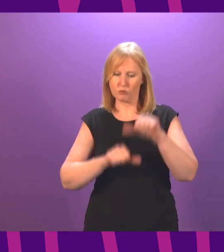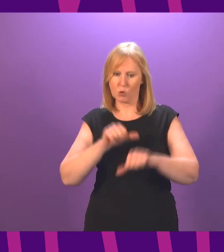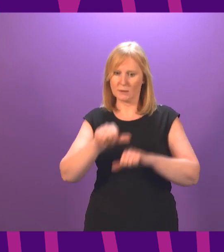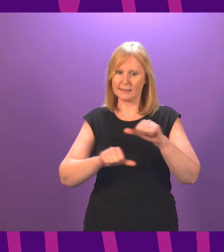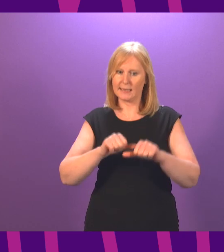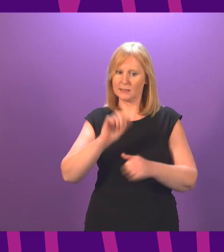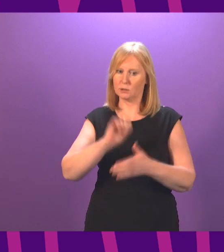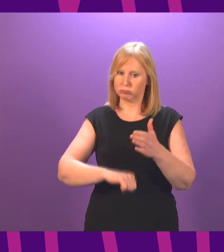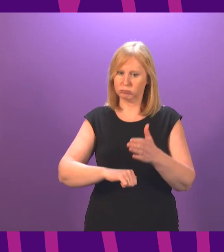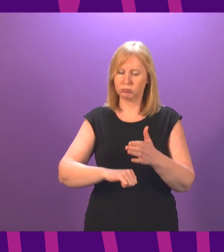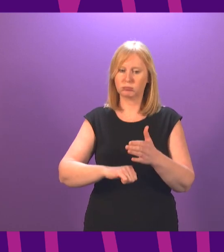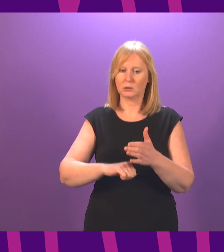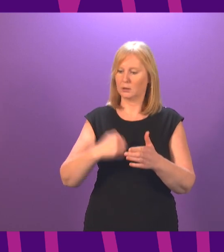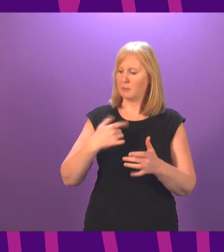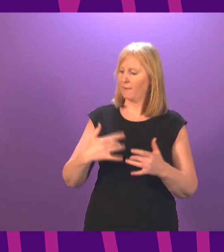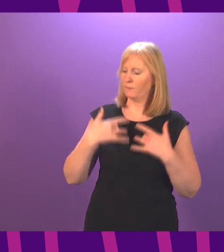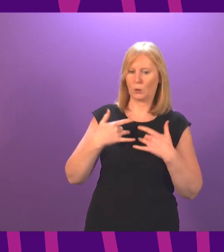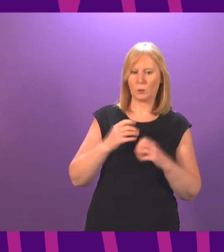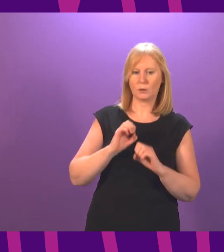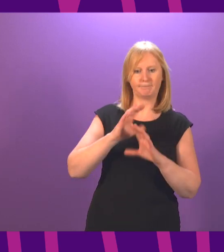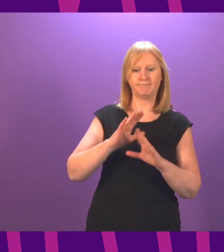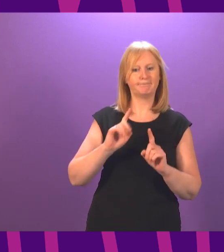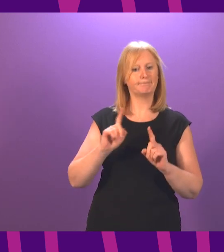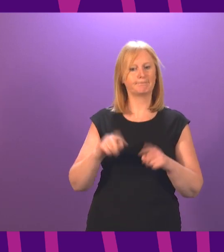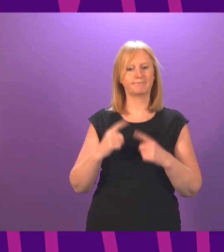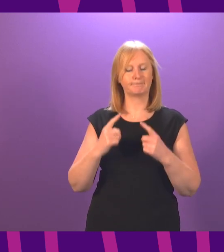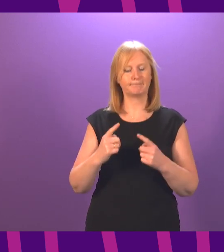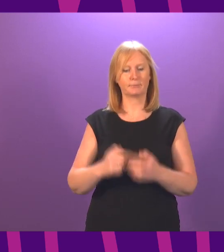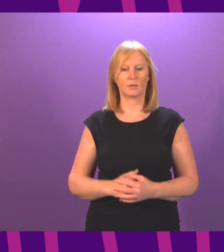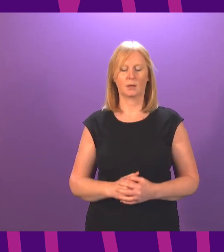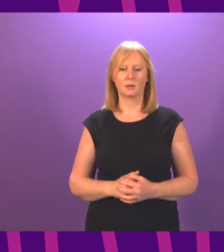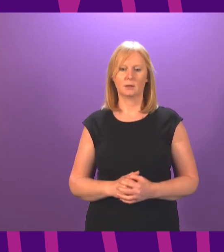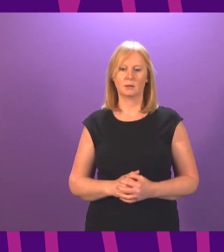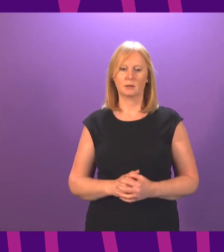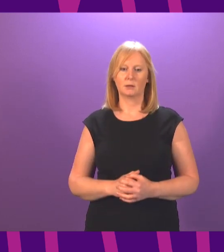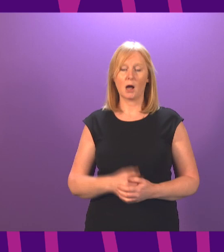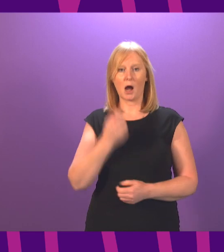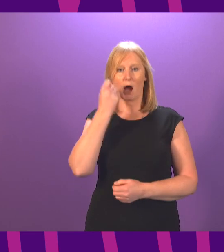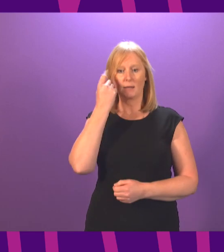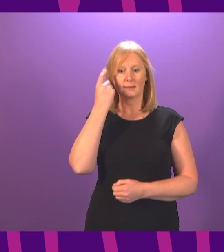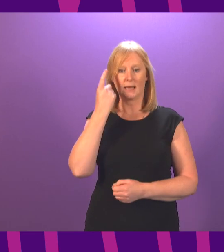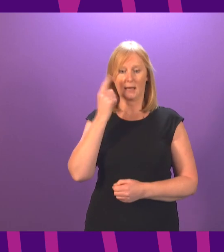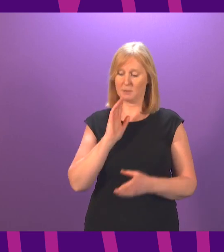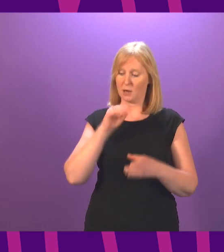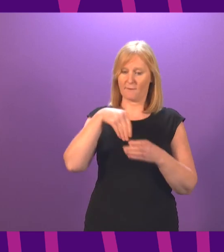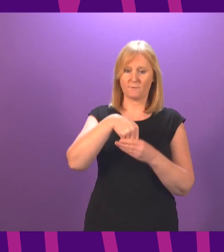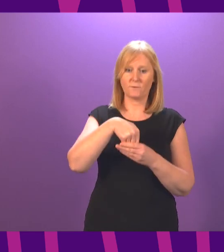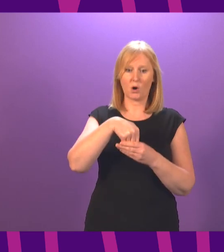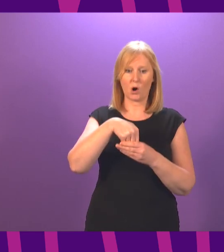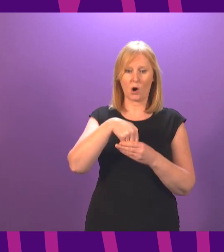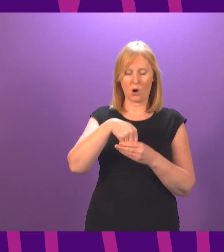important that I do not express views on them at this stage. Given that I was involved in